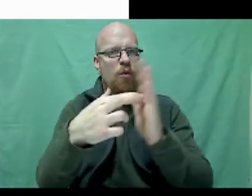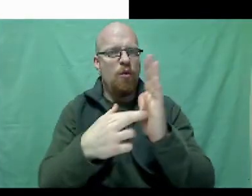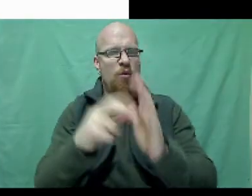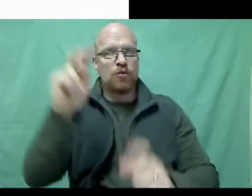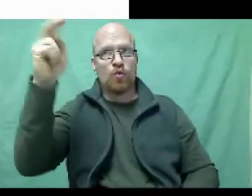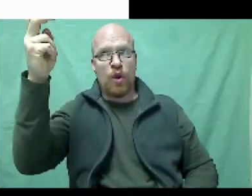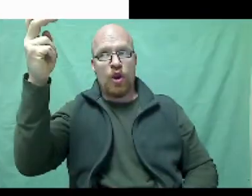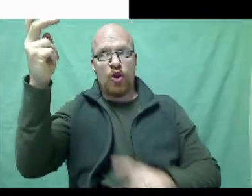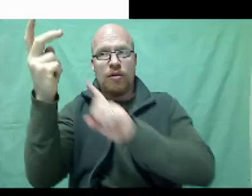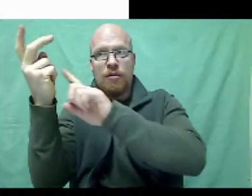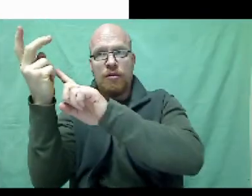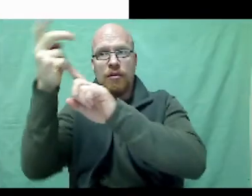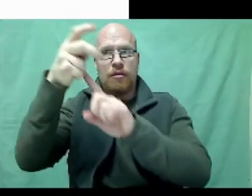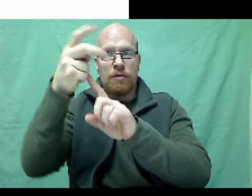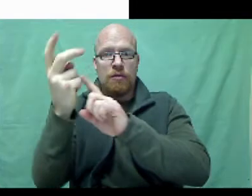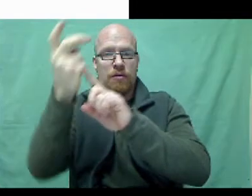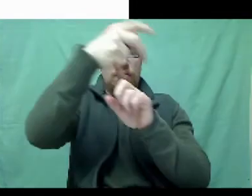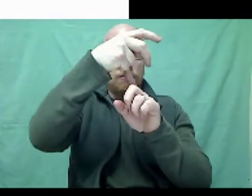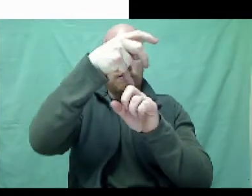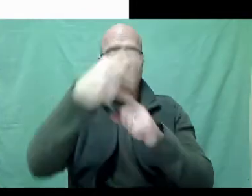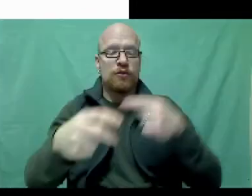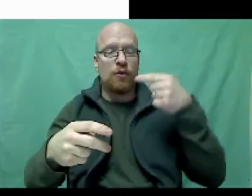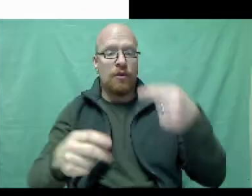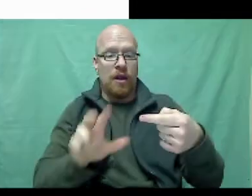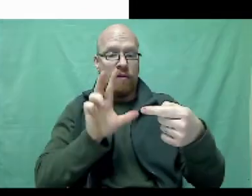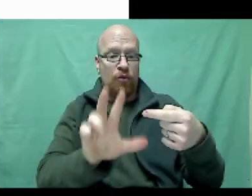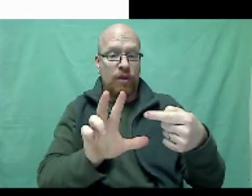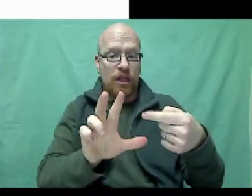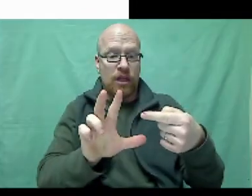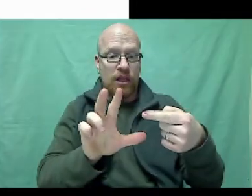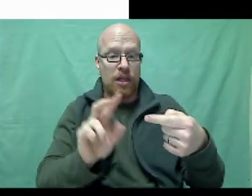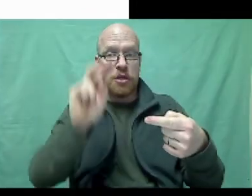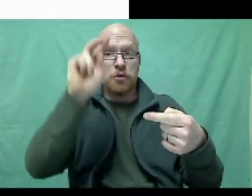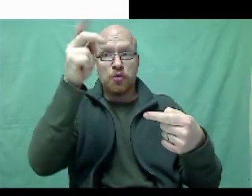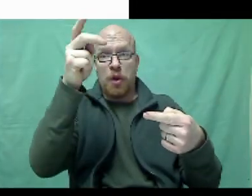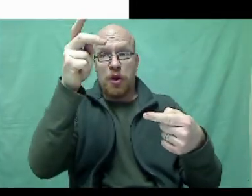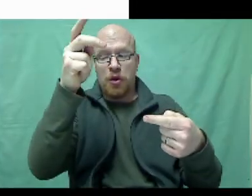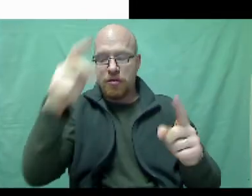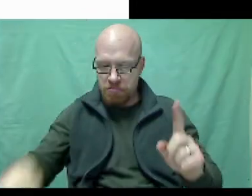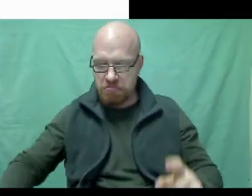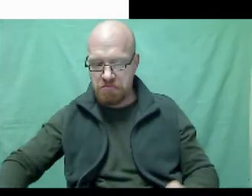so you have the square root of 2 squared and negative 3 squared. Let's break it up and make it clearer.